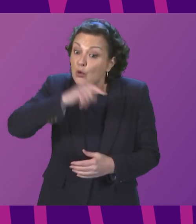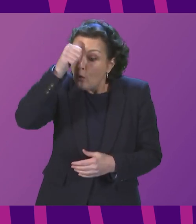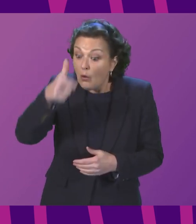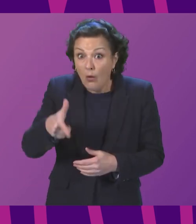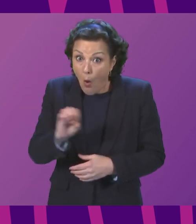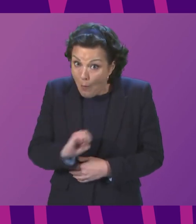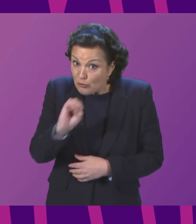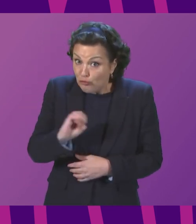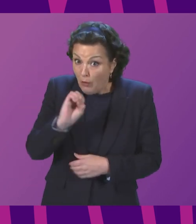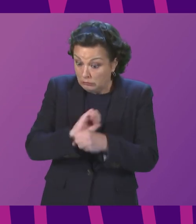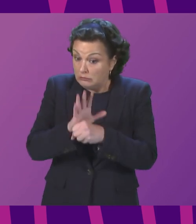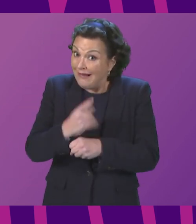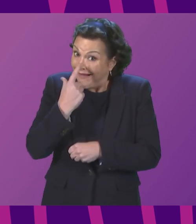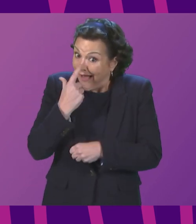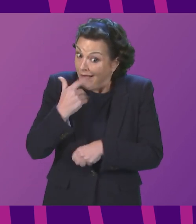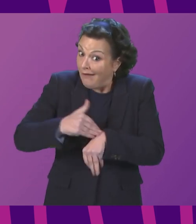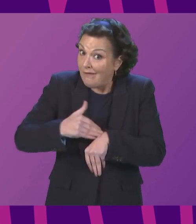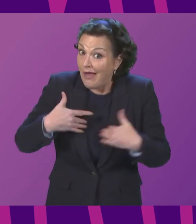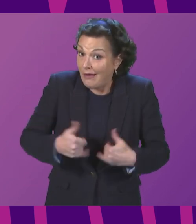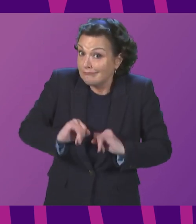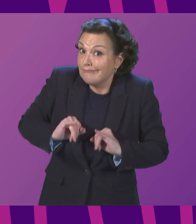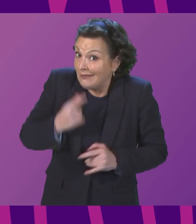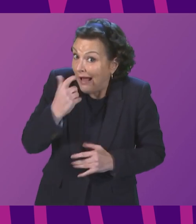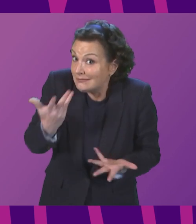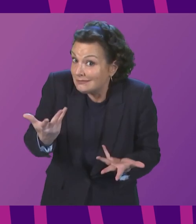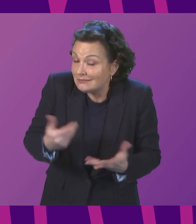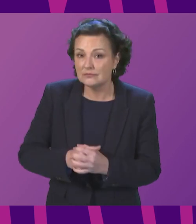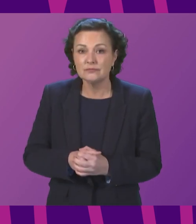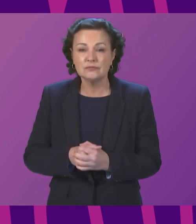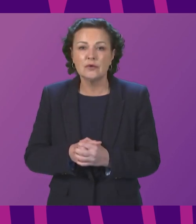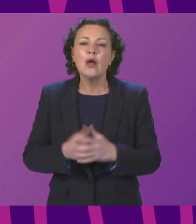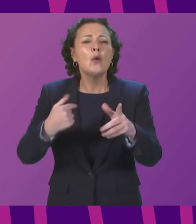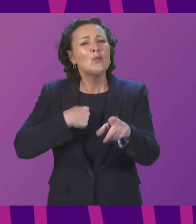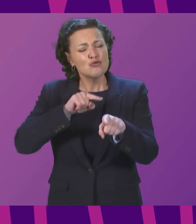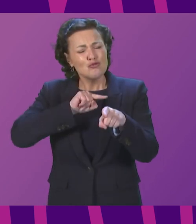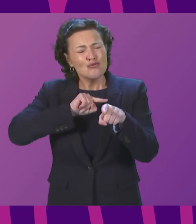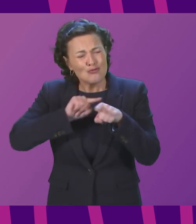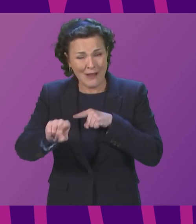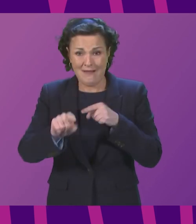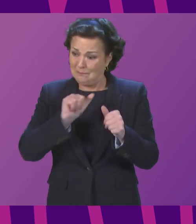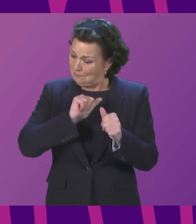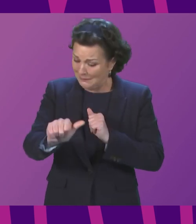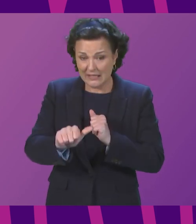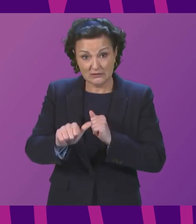on our health. Trying to stem transmission—at least to some degree—is also important for the NHS,